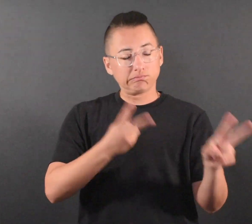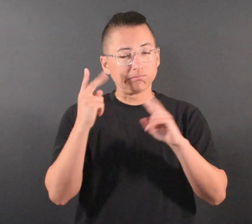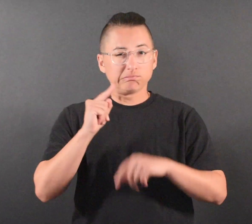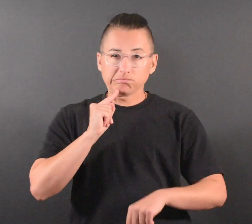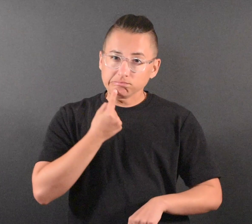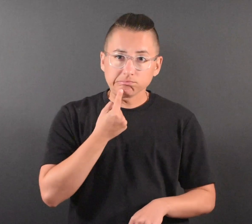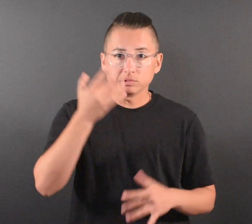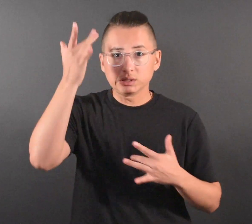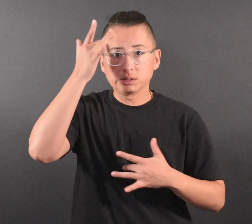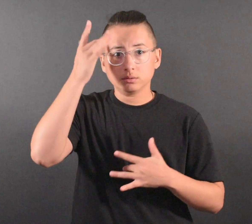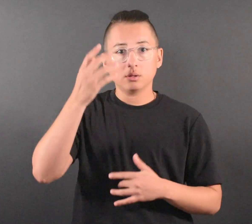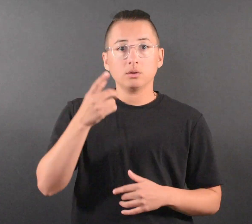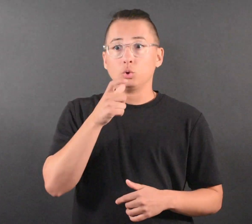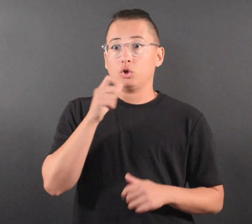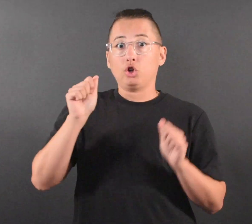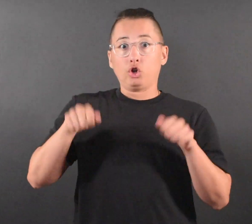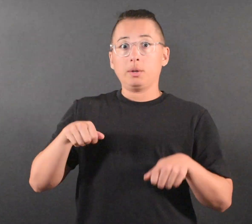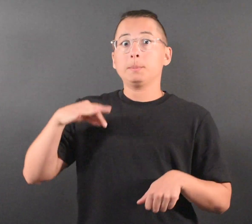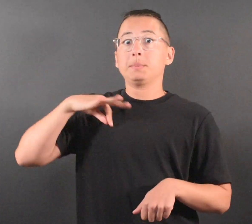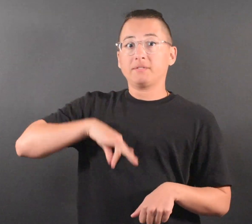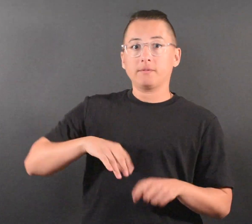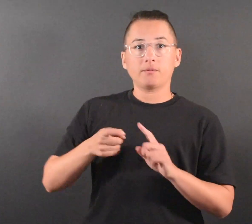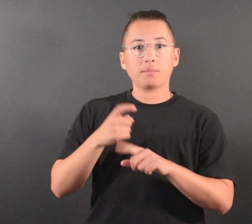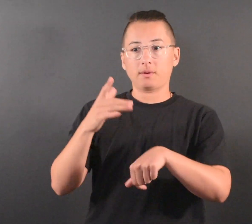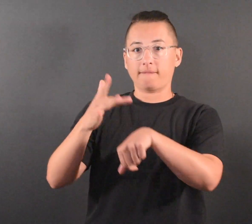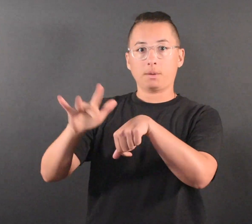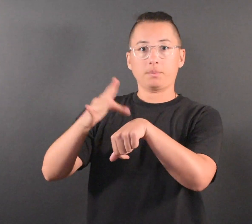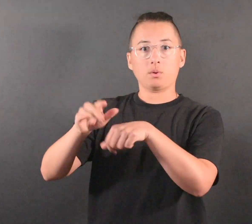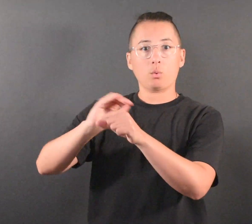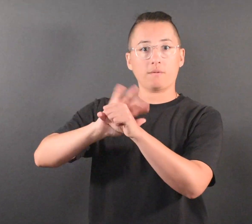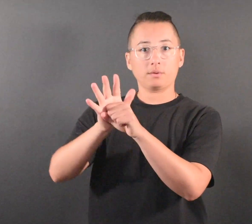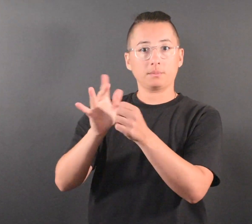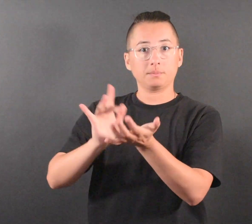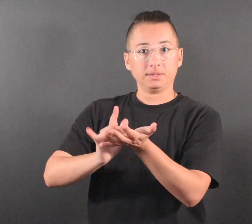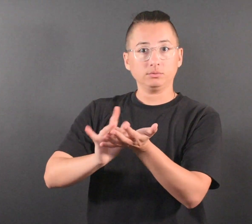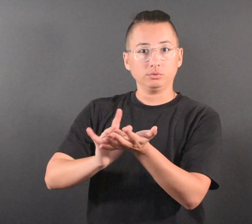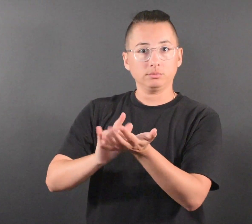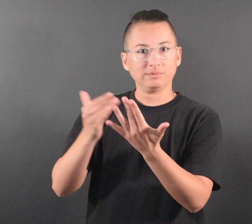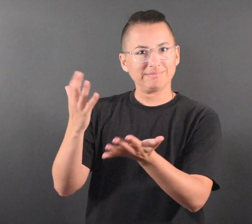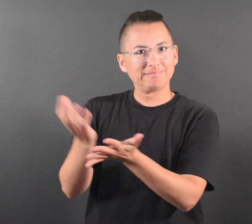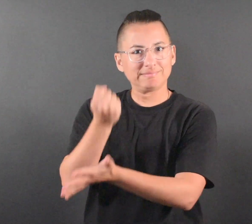are at higher risk of becoming very sick may benefit from available COVID-19 medications.